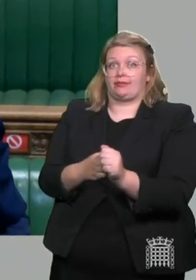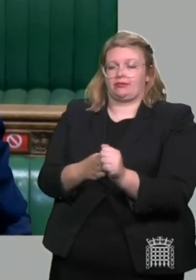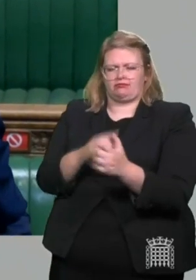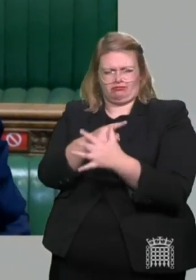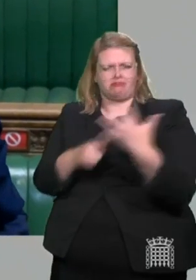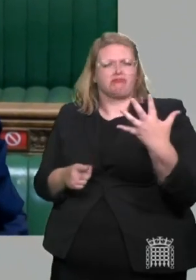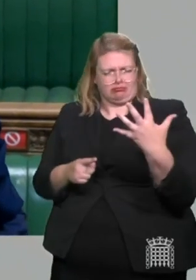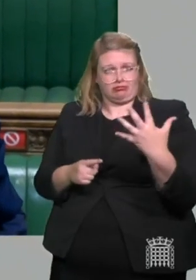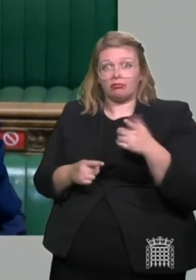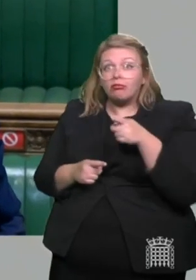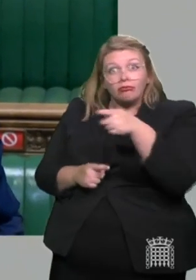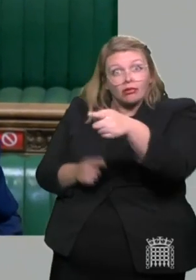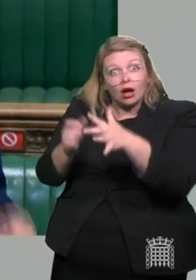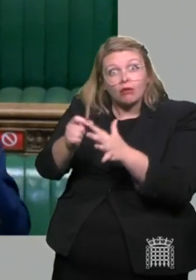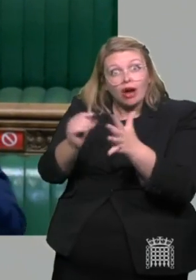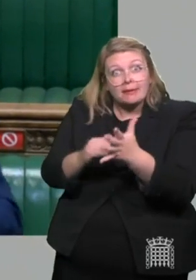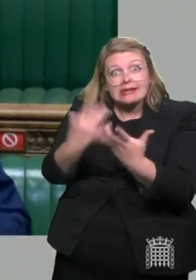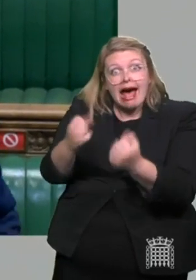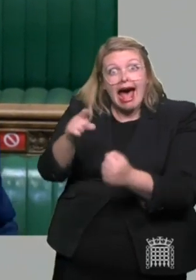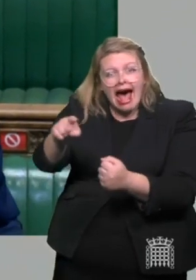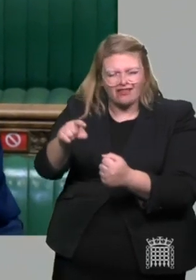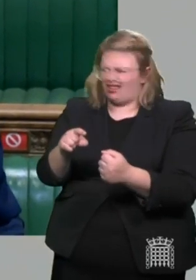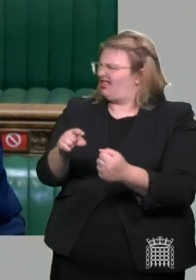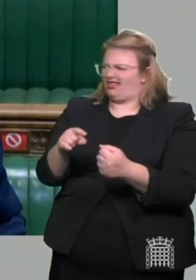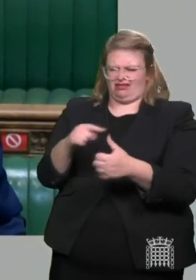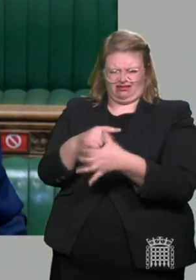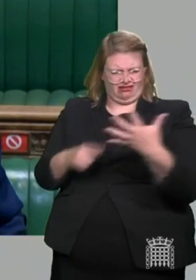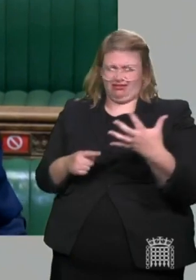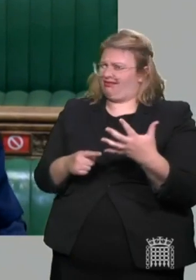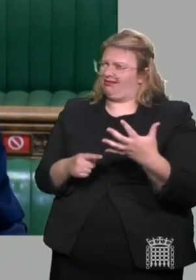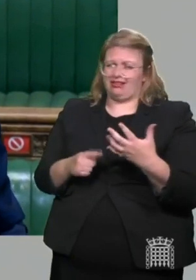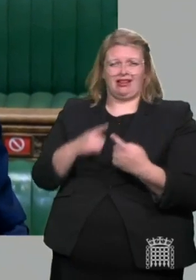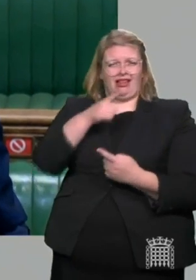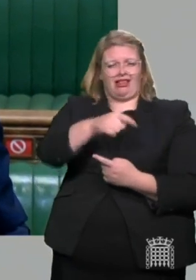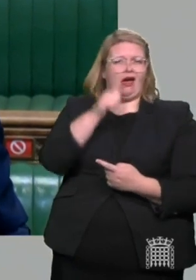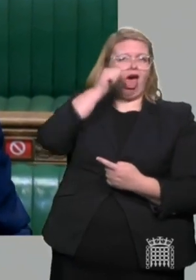Prime Minister and this Conservative Government? Dodgy contracts, jobs for their mates and cash